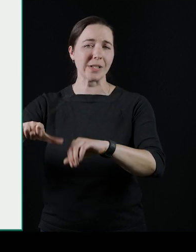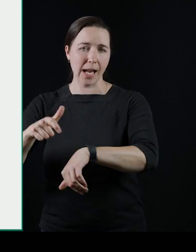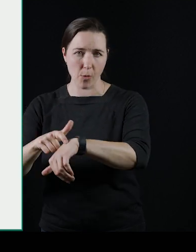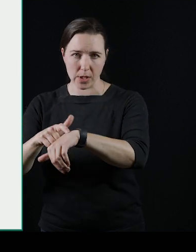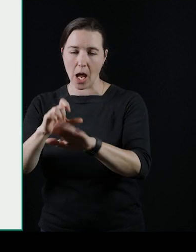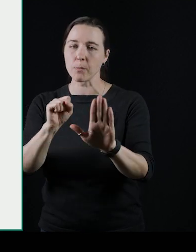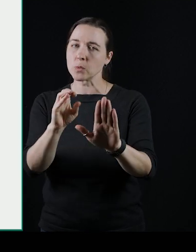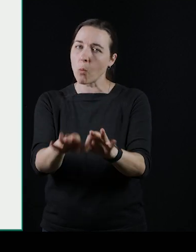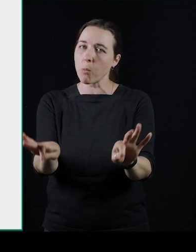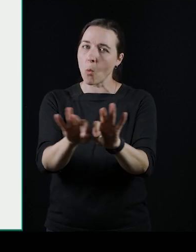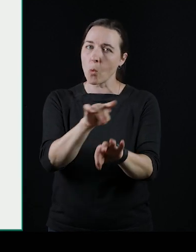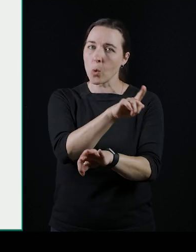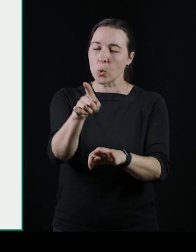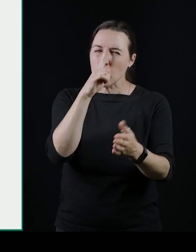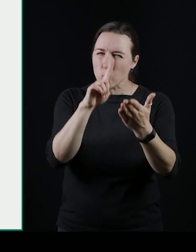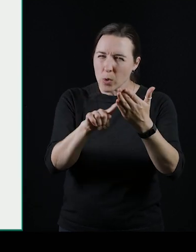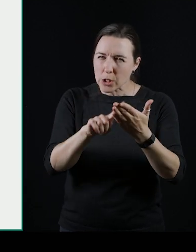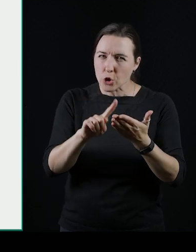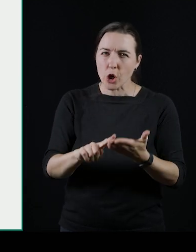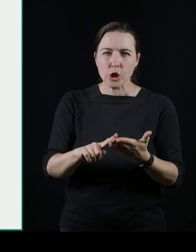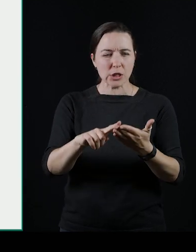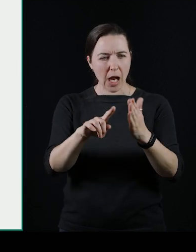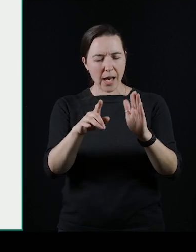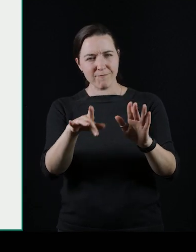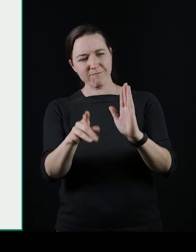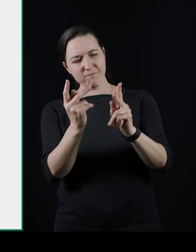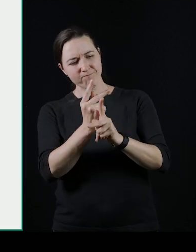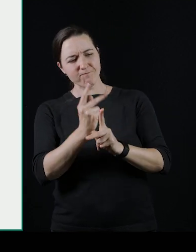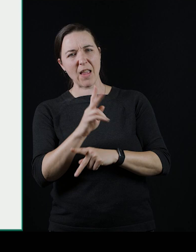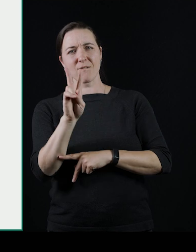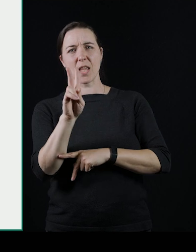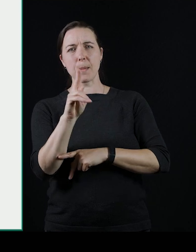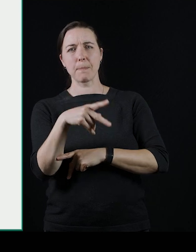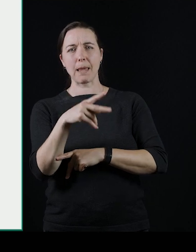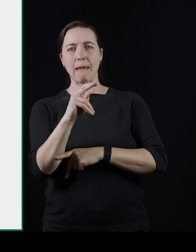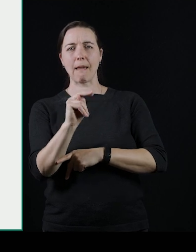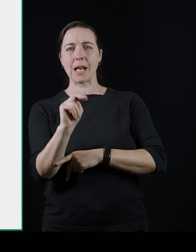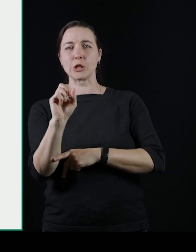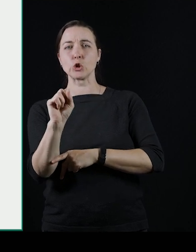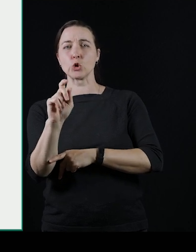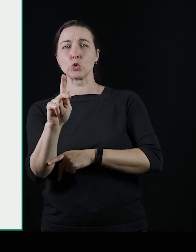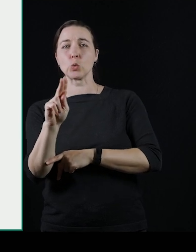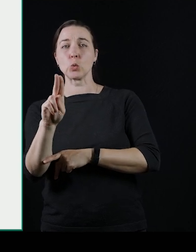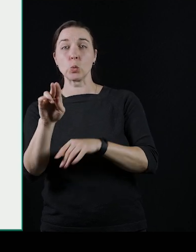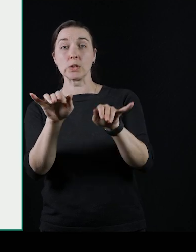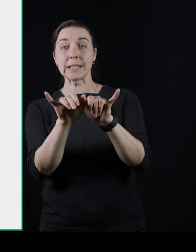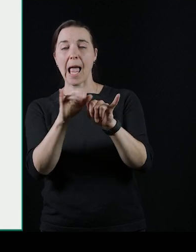So be sure to research and load test the VPN skew size and choose the one that is appropriate for your needs.